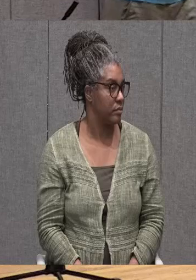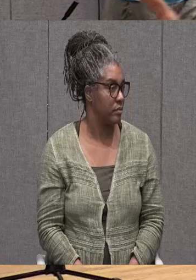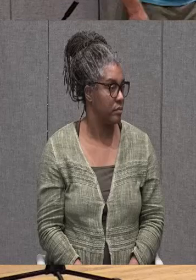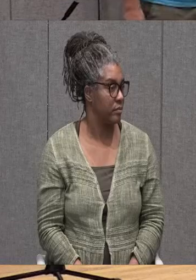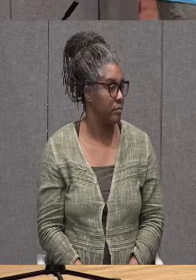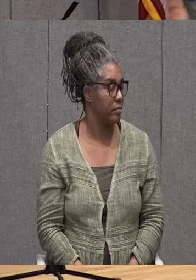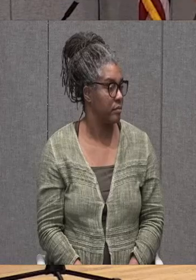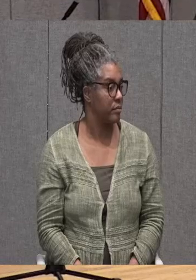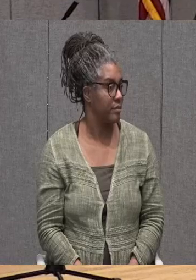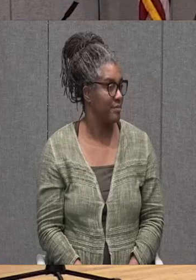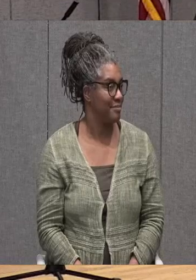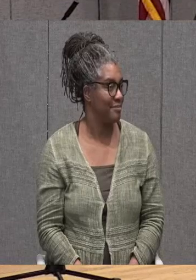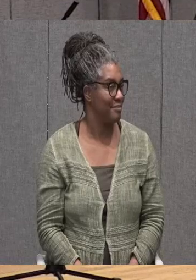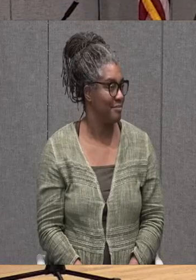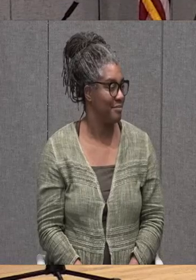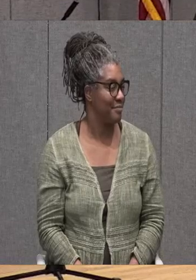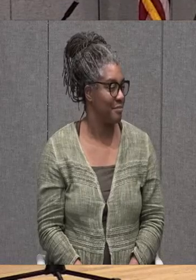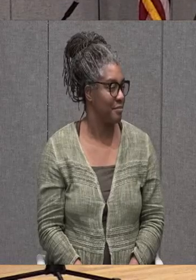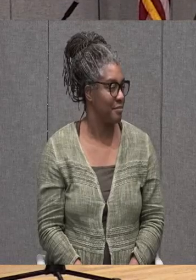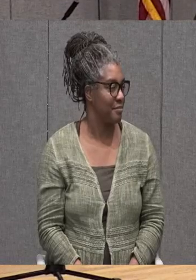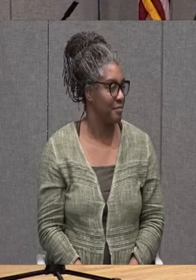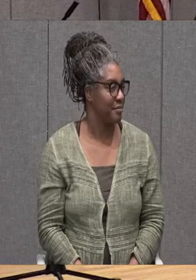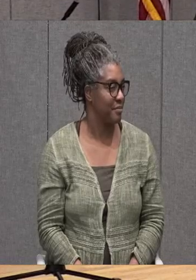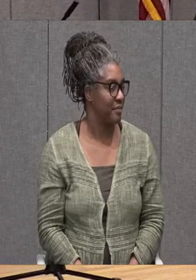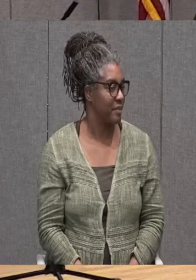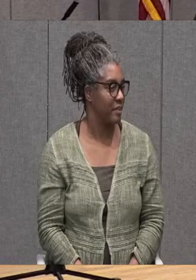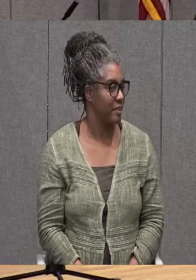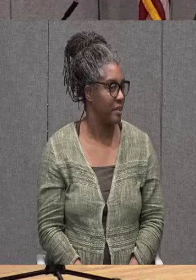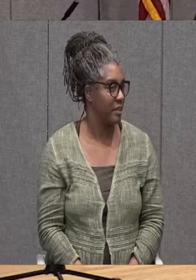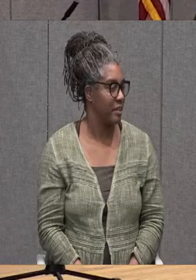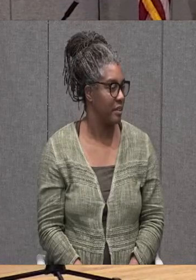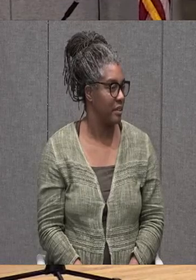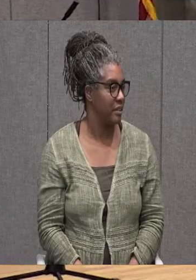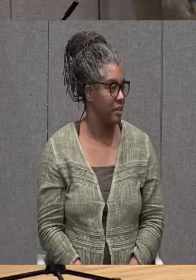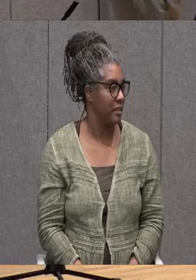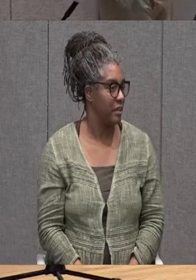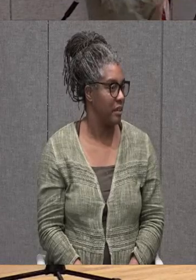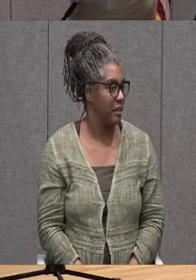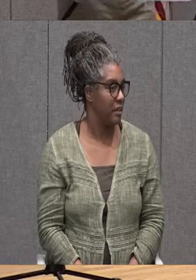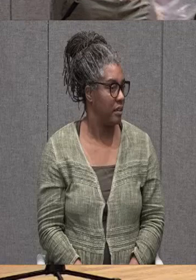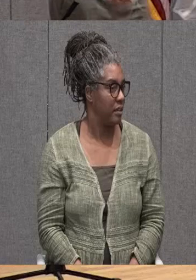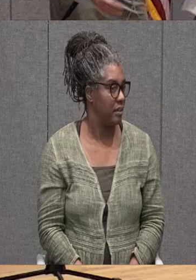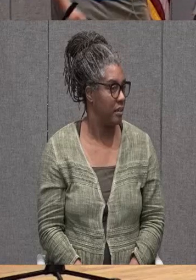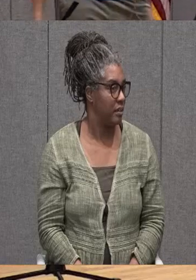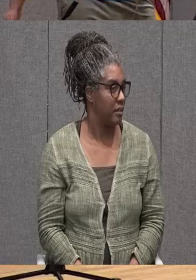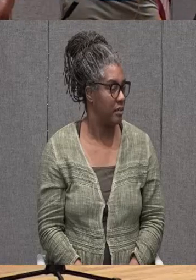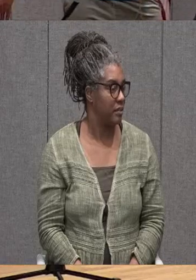(plastic rustling) (air whooshing)